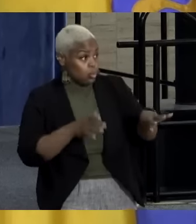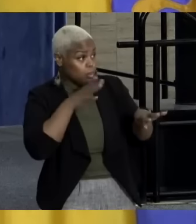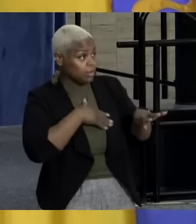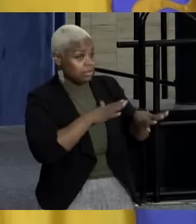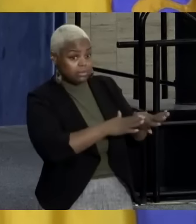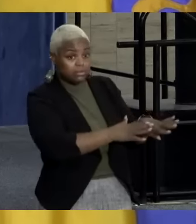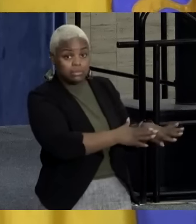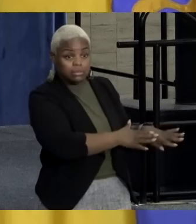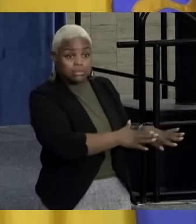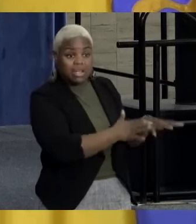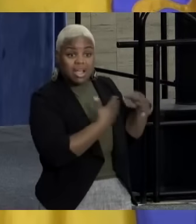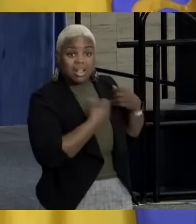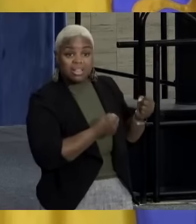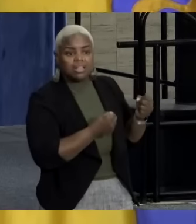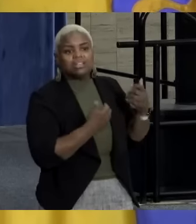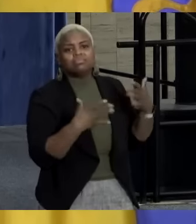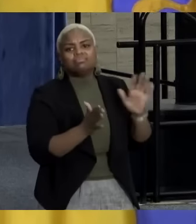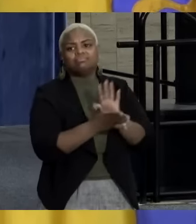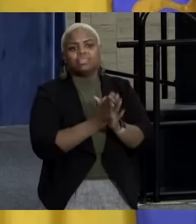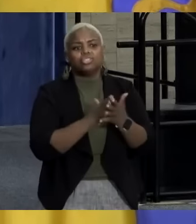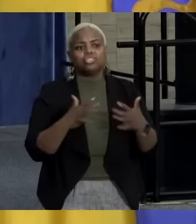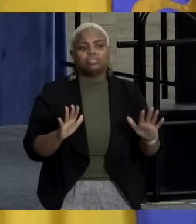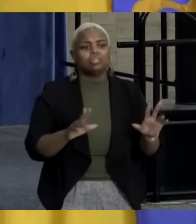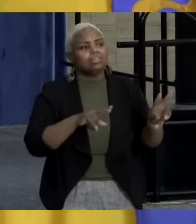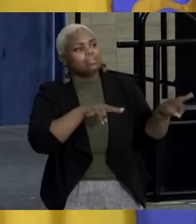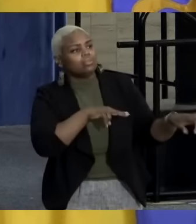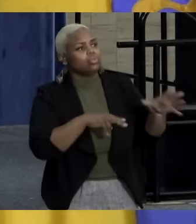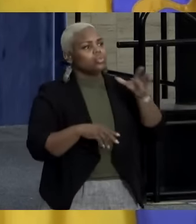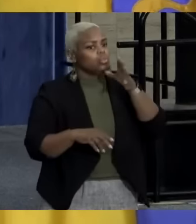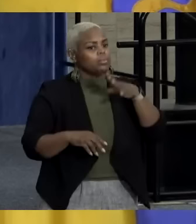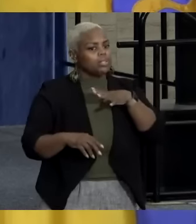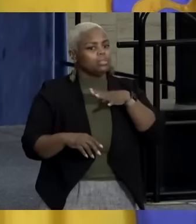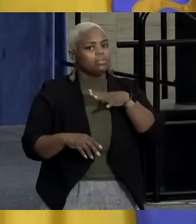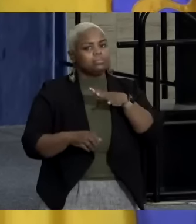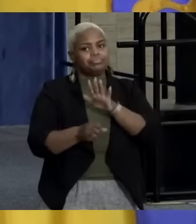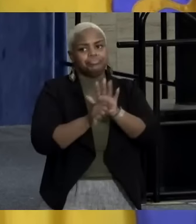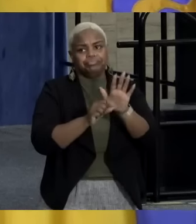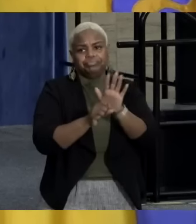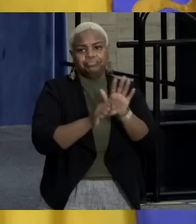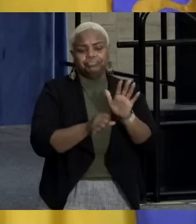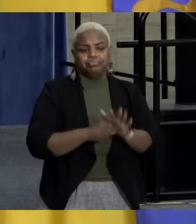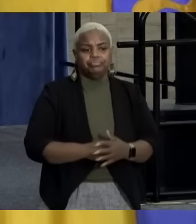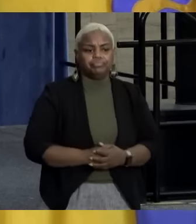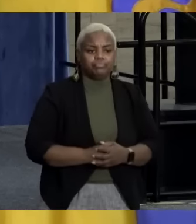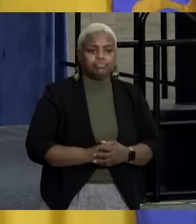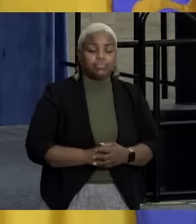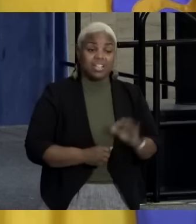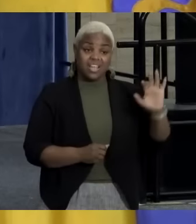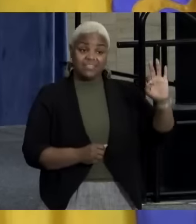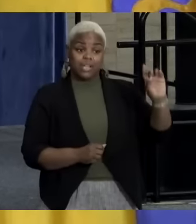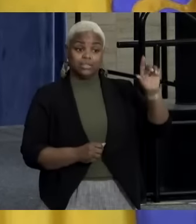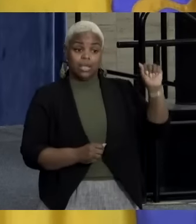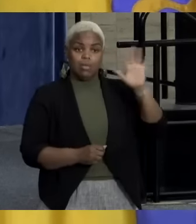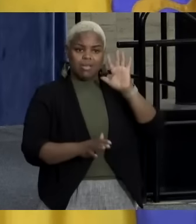era of patronizing women is older. The FDA will follow this science,